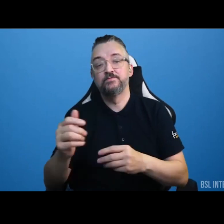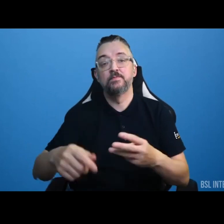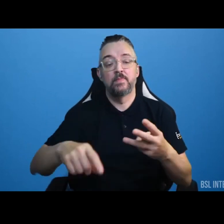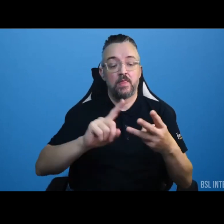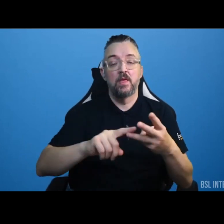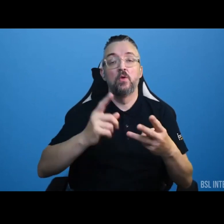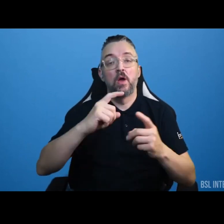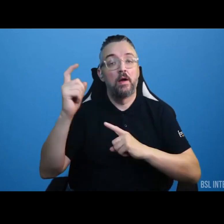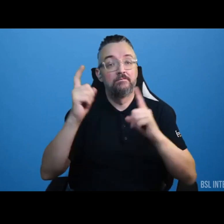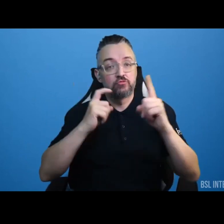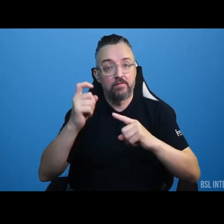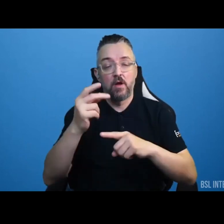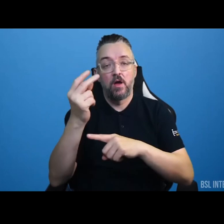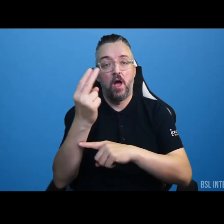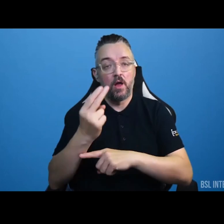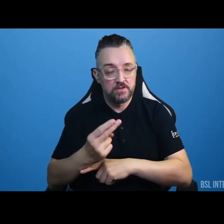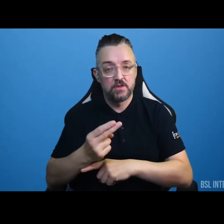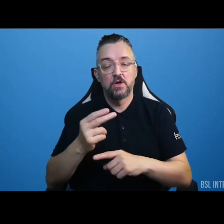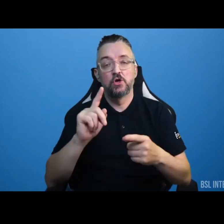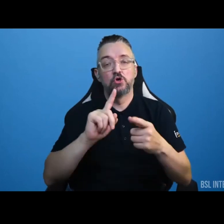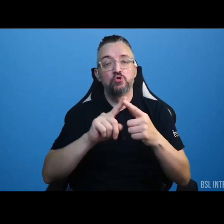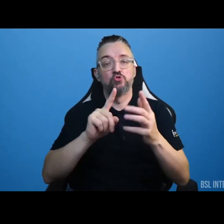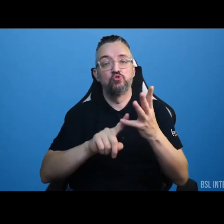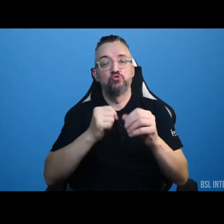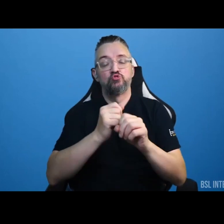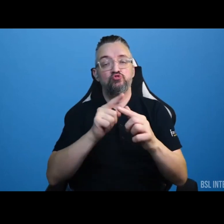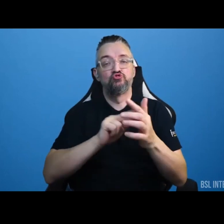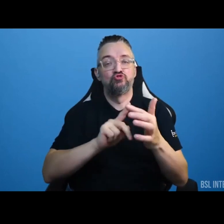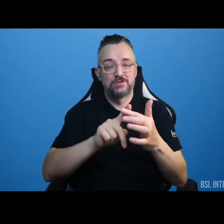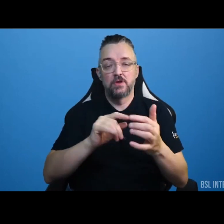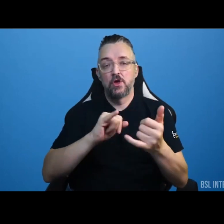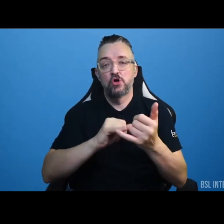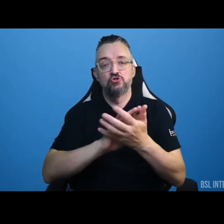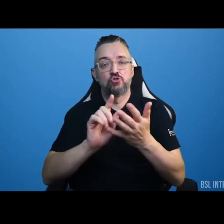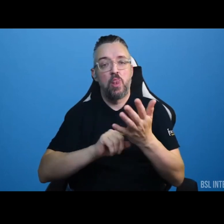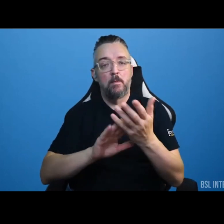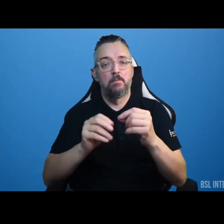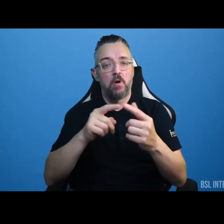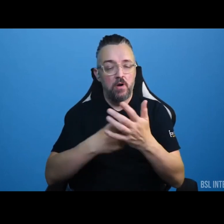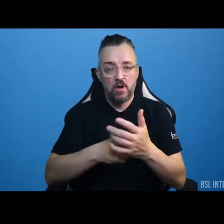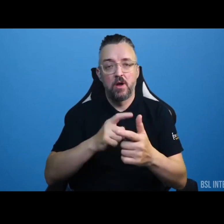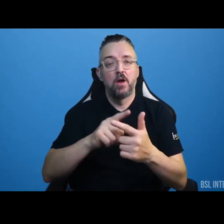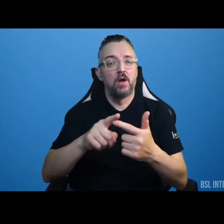and artist Eugene Schlumberger and Ross Hunter of Graven Images to discuss and give an exclusive preview